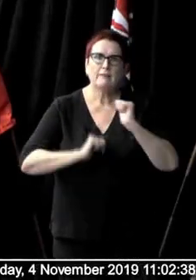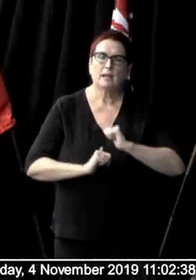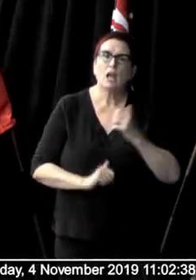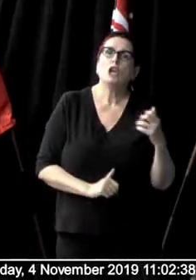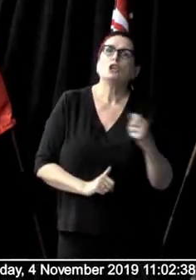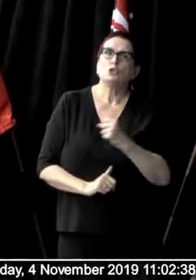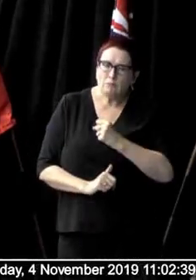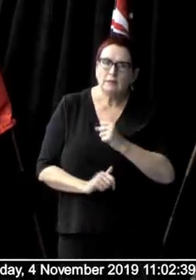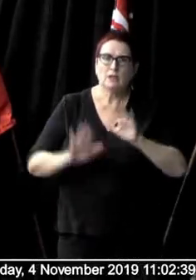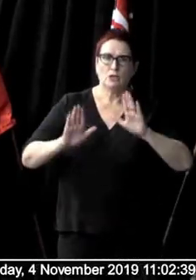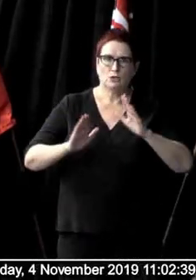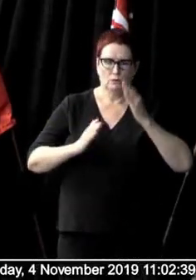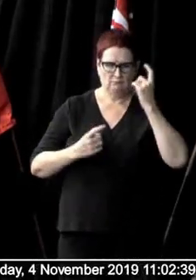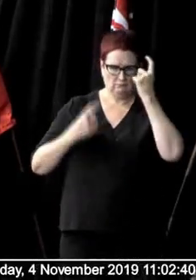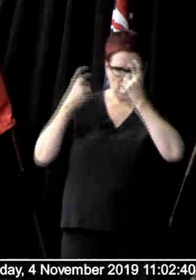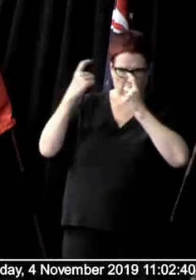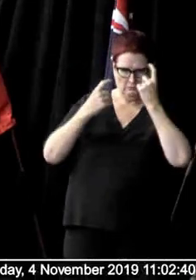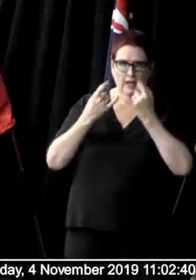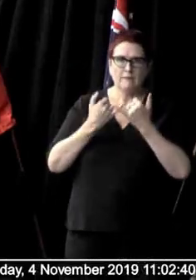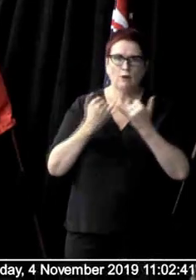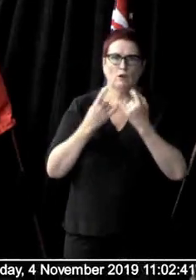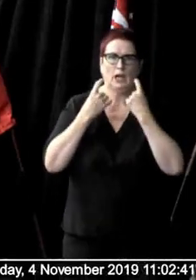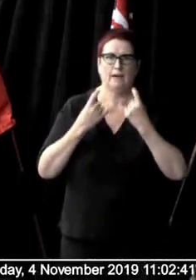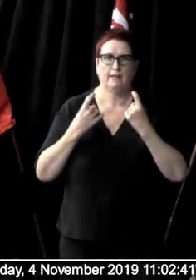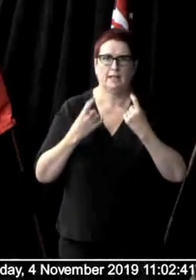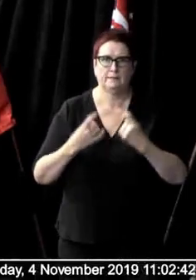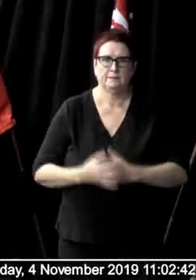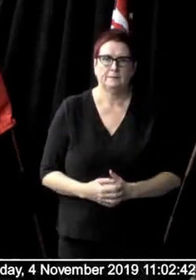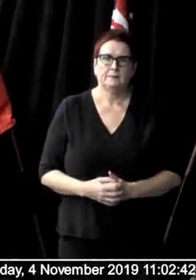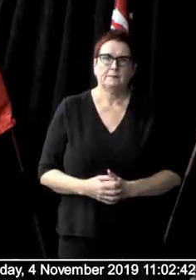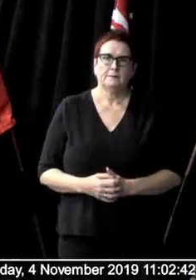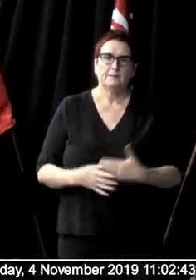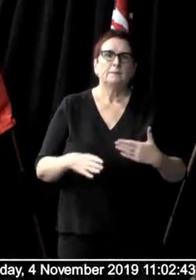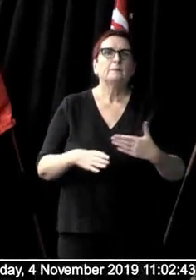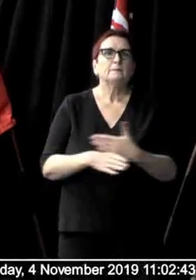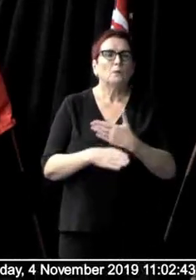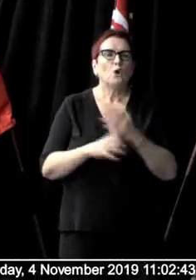consideration by the Commission, and work which the Commission will be undertaking in the future.